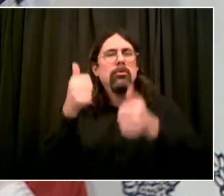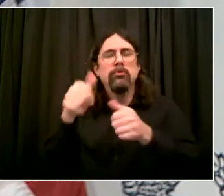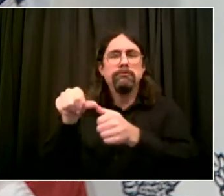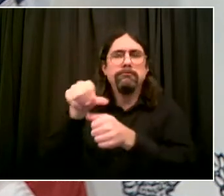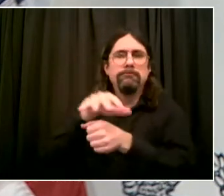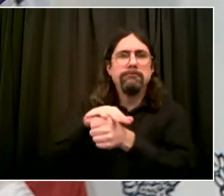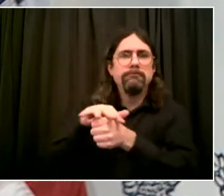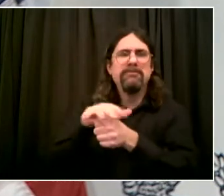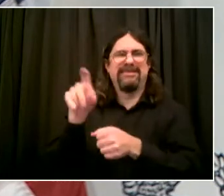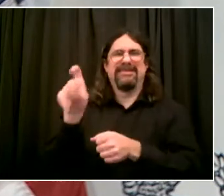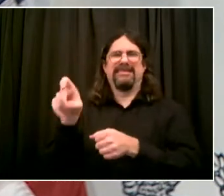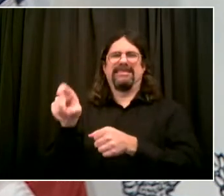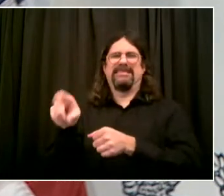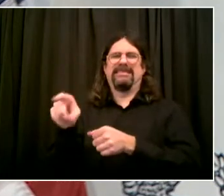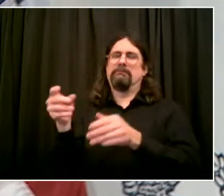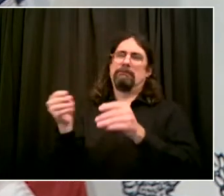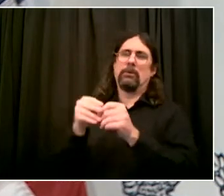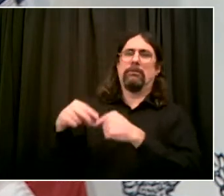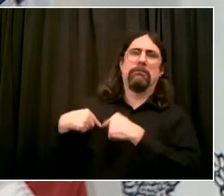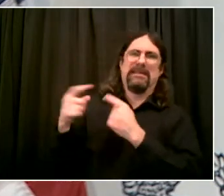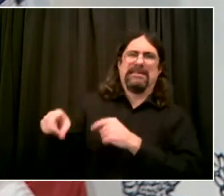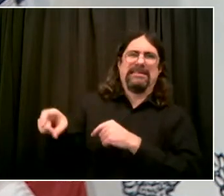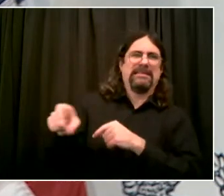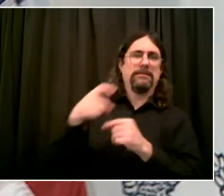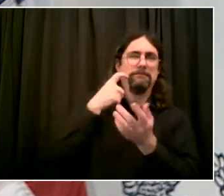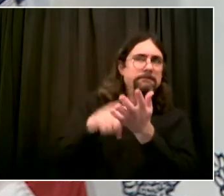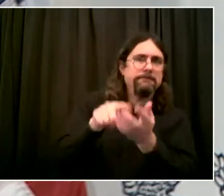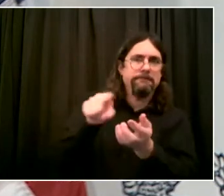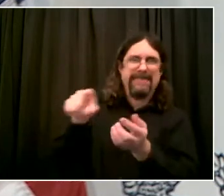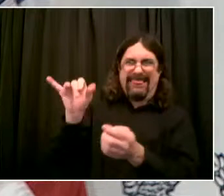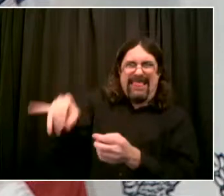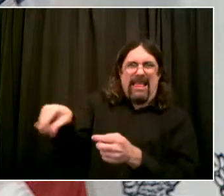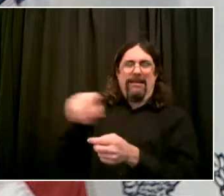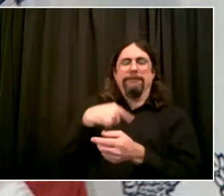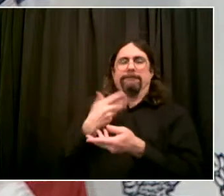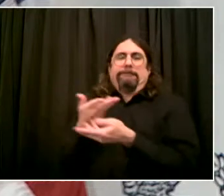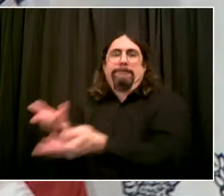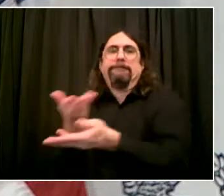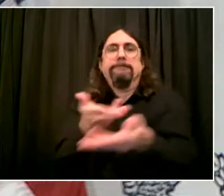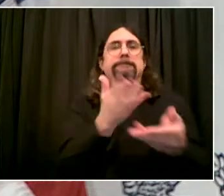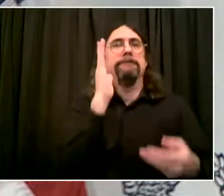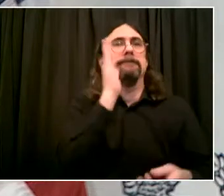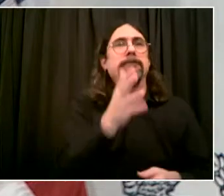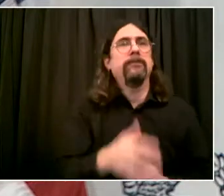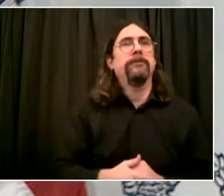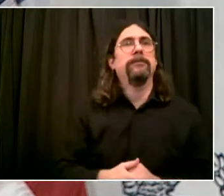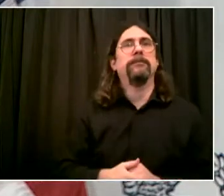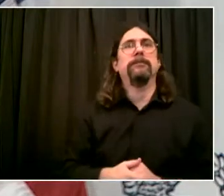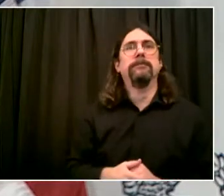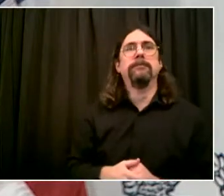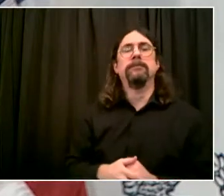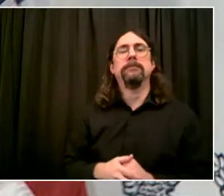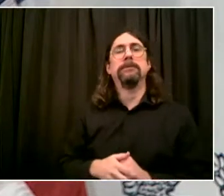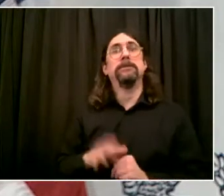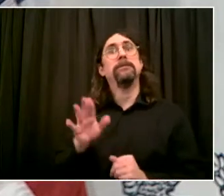MAKE SURE THAT WE ARE PRIORITTZIING THE PLACES HARDEST HIT. I WILL ALWAYS SAY AND REMIND PEOPLE, THE